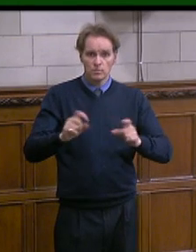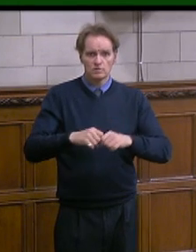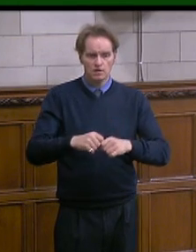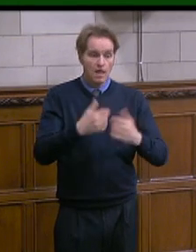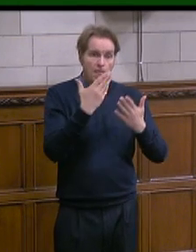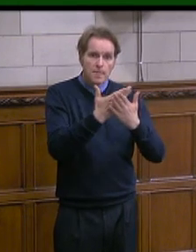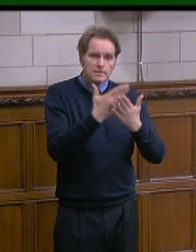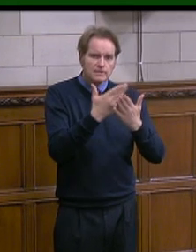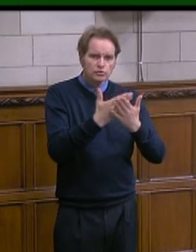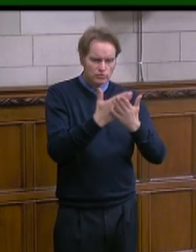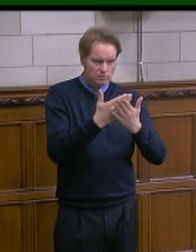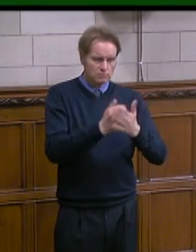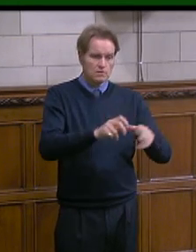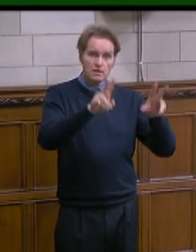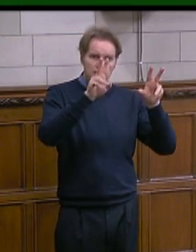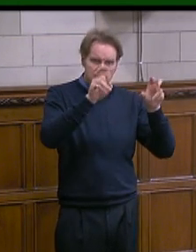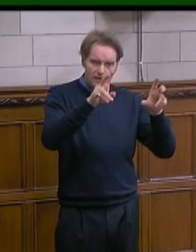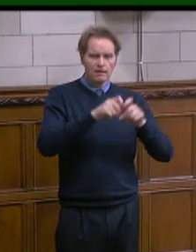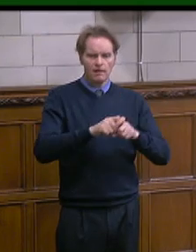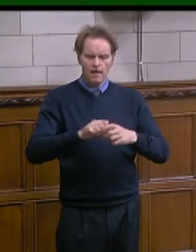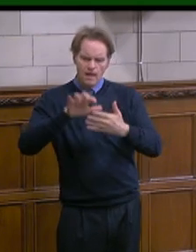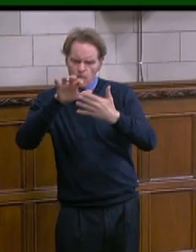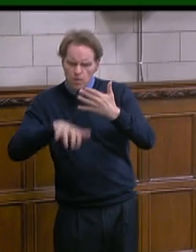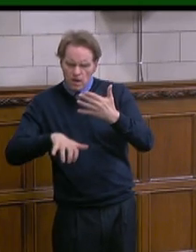petition and what people were being asked to sign.